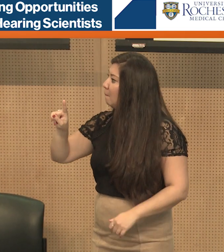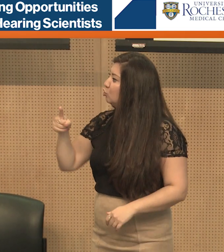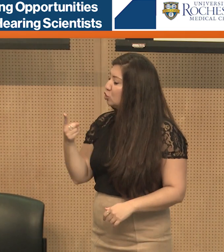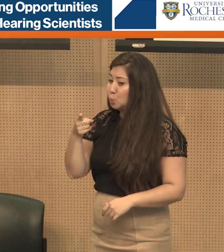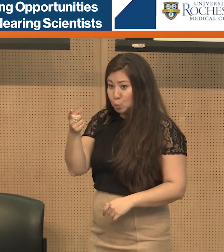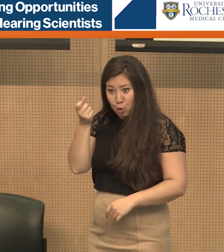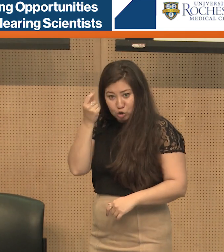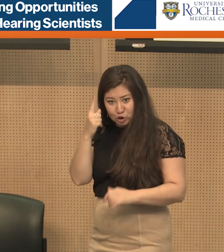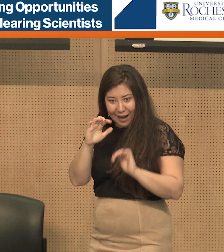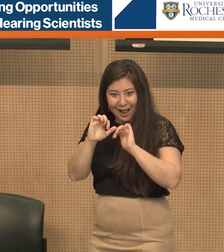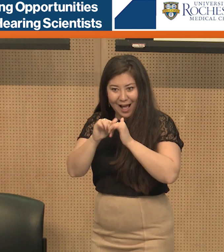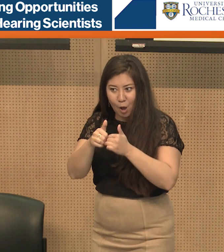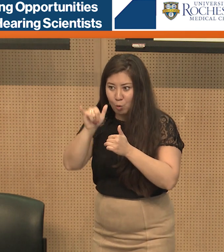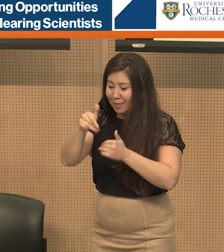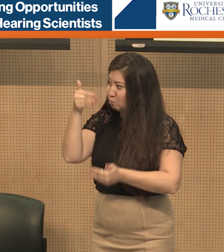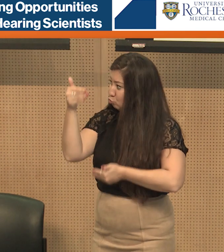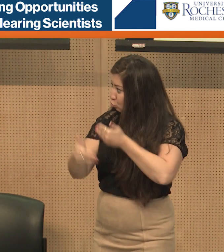The English vocabulary was there.